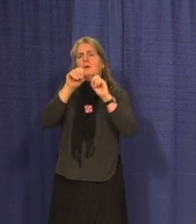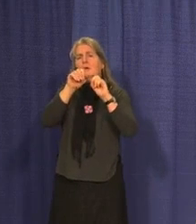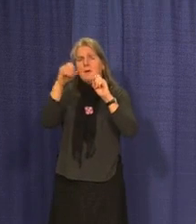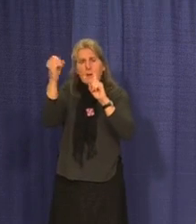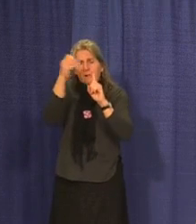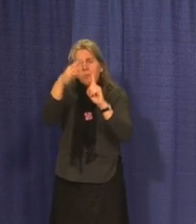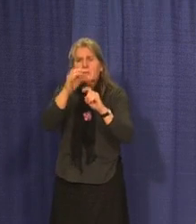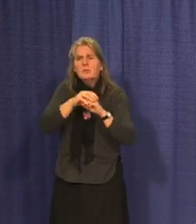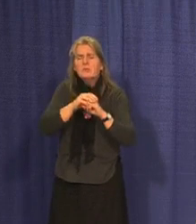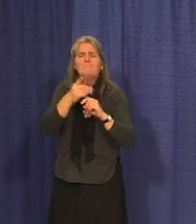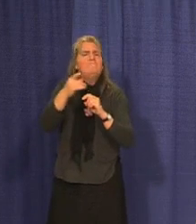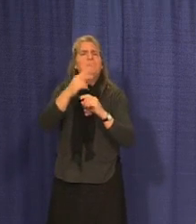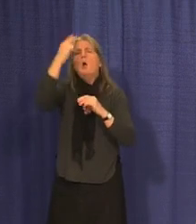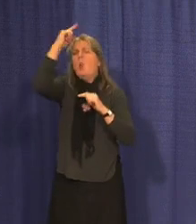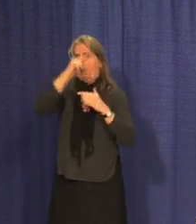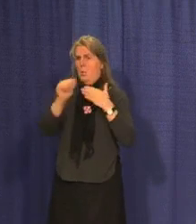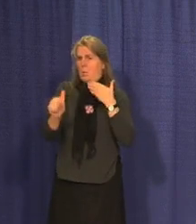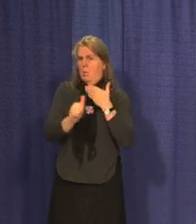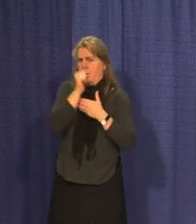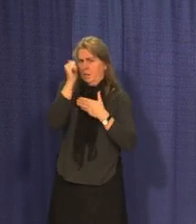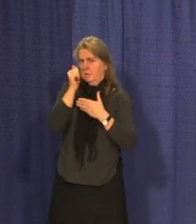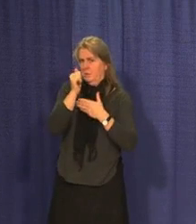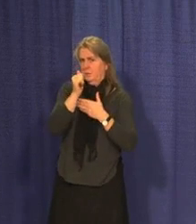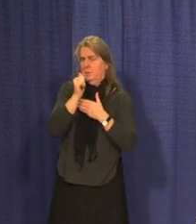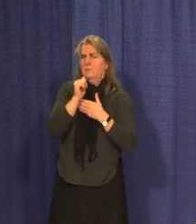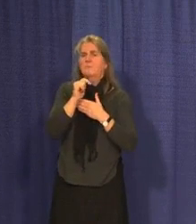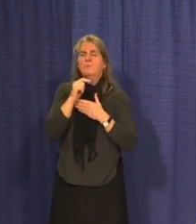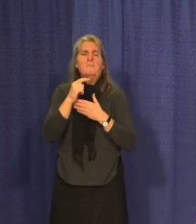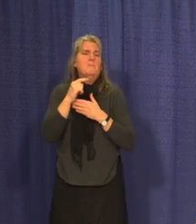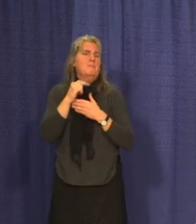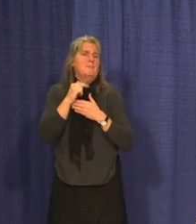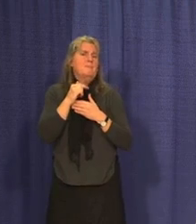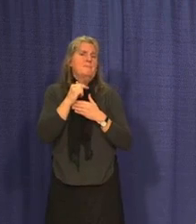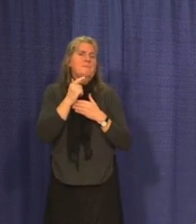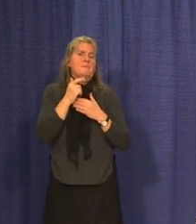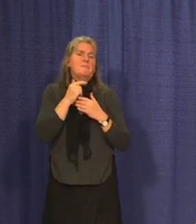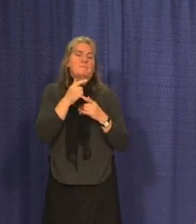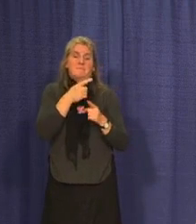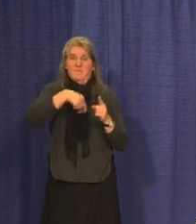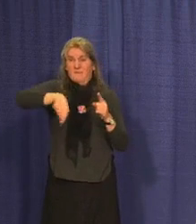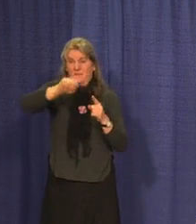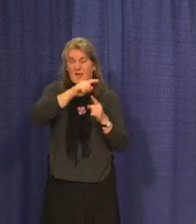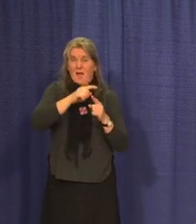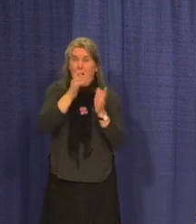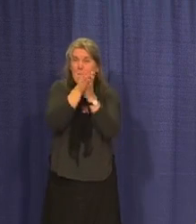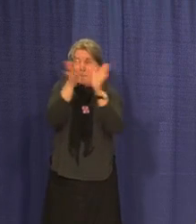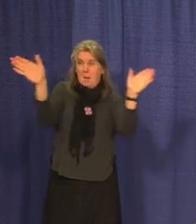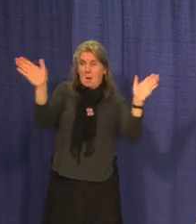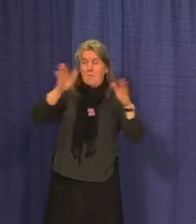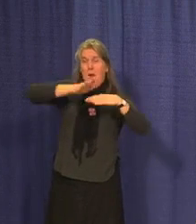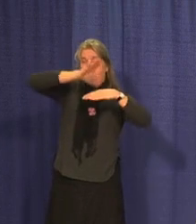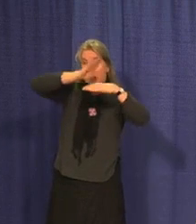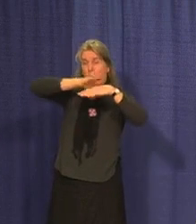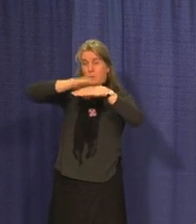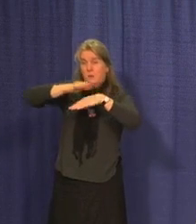low-risk and precautionary, ensuring that there was no inadvertent public exposure. None of these public